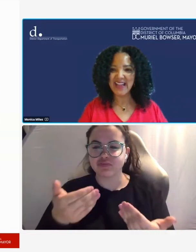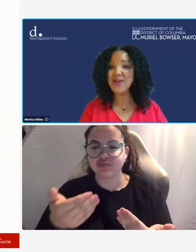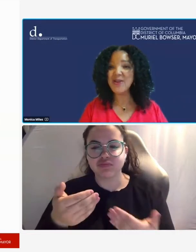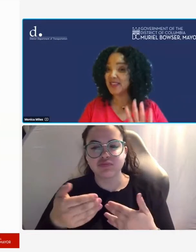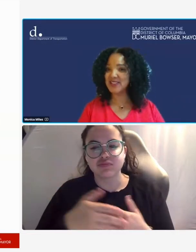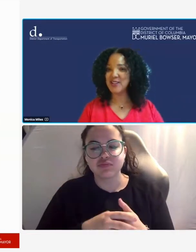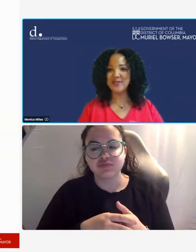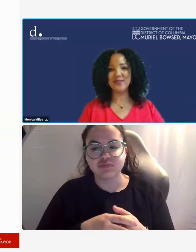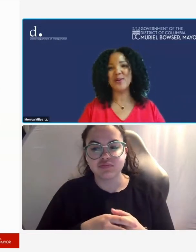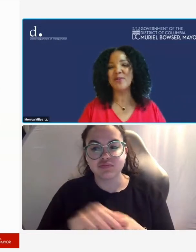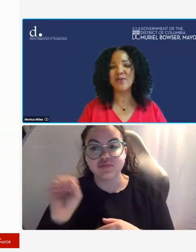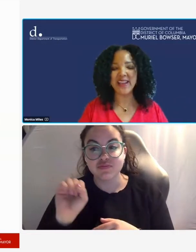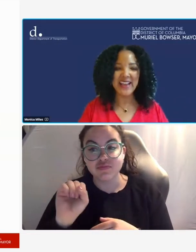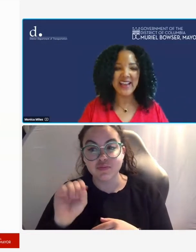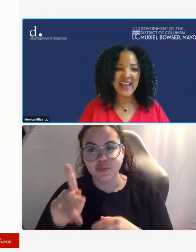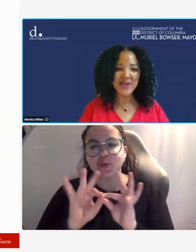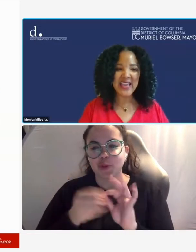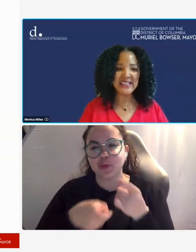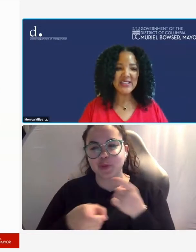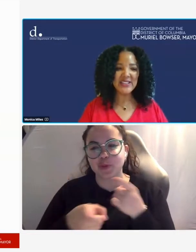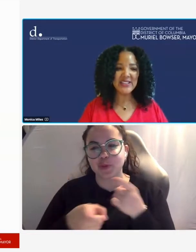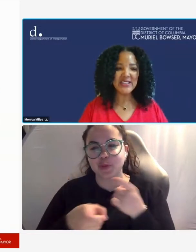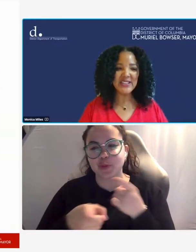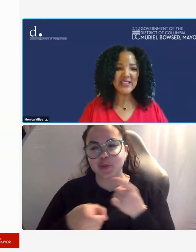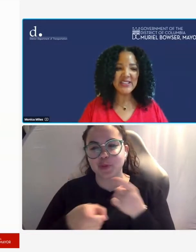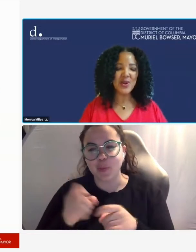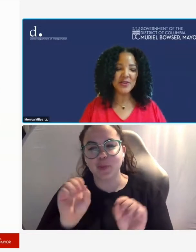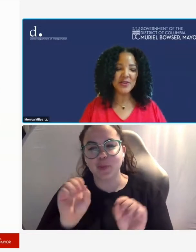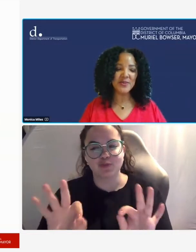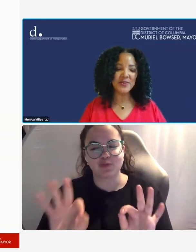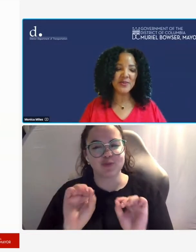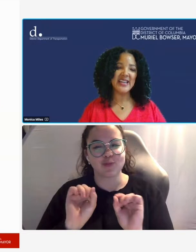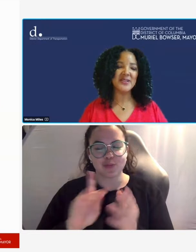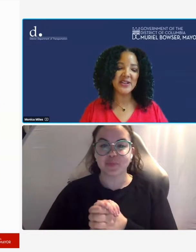okay the interpreter swap great okay so let's walk through this together so we know that